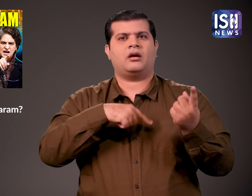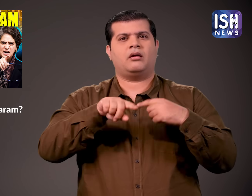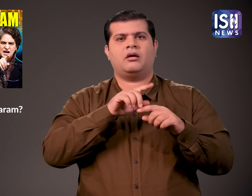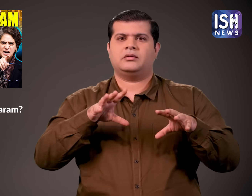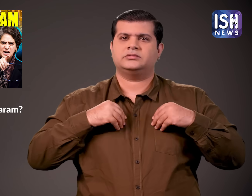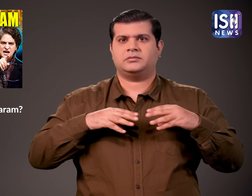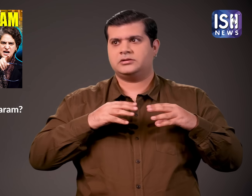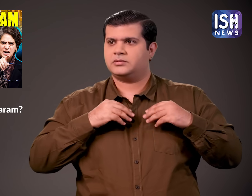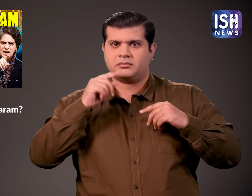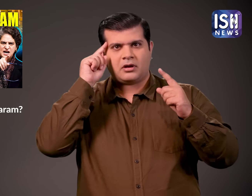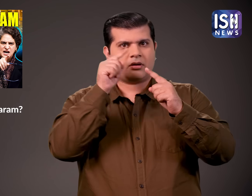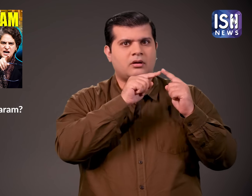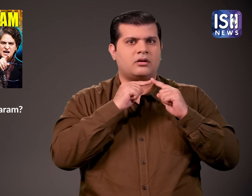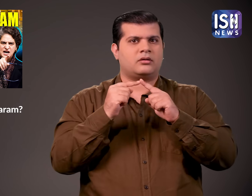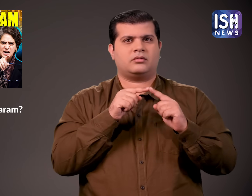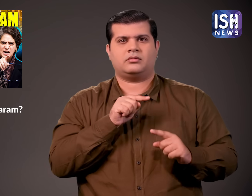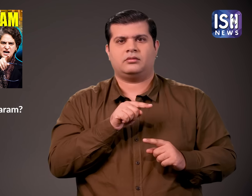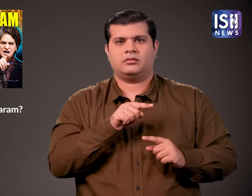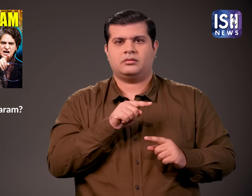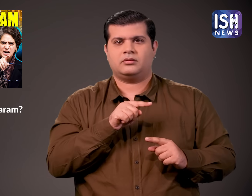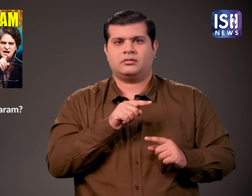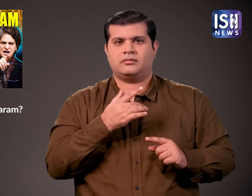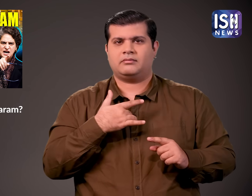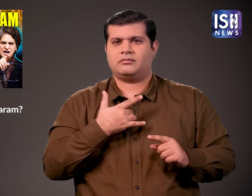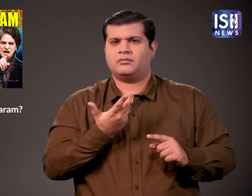The committee members unanimously agreed.